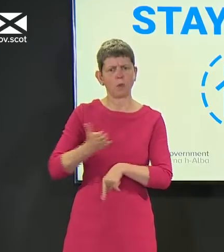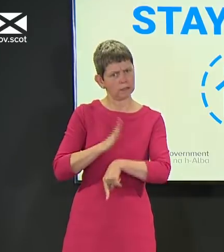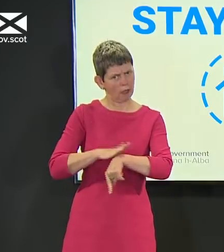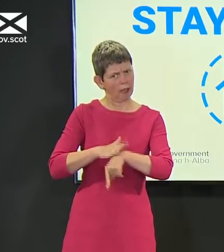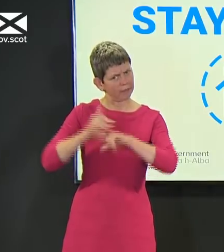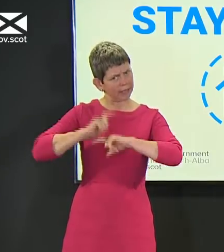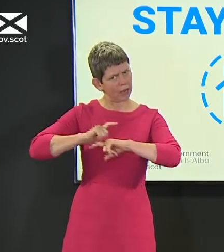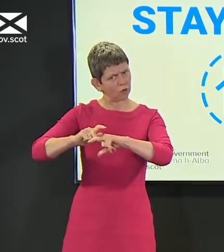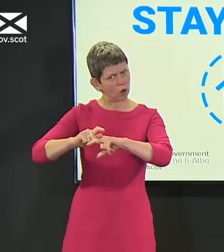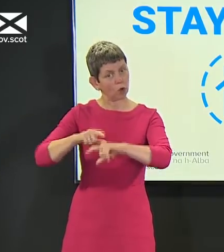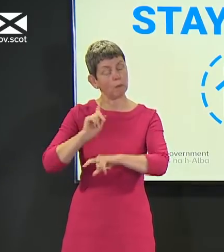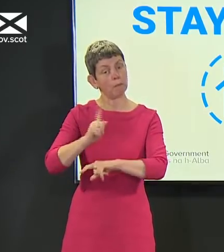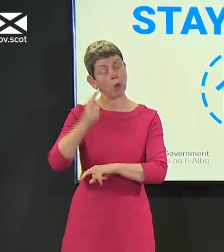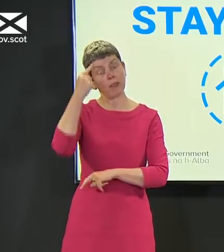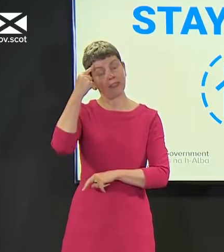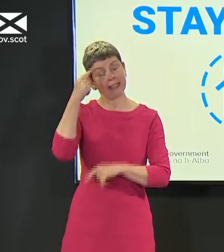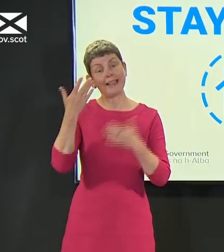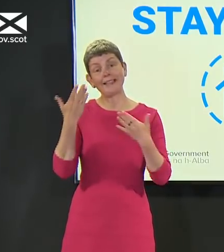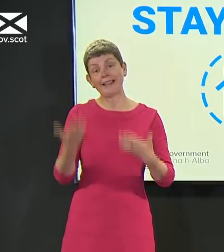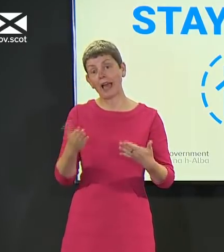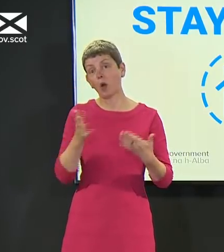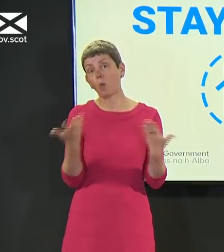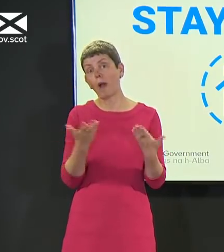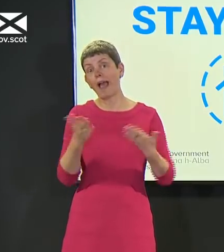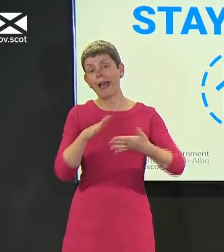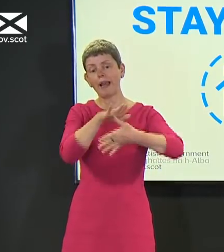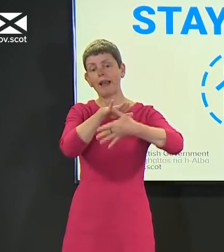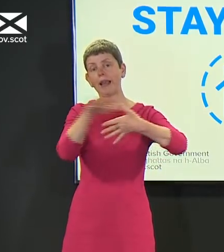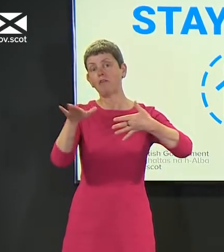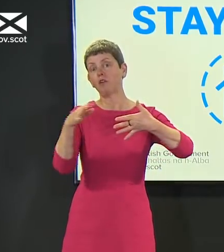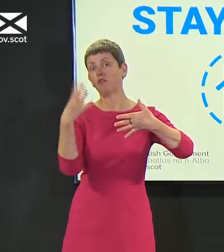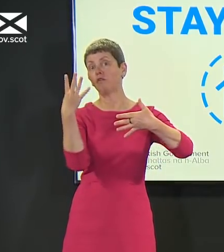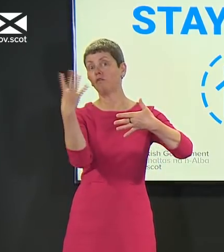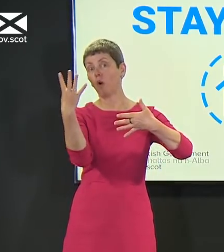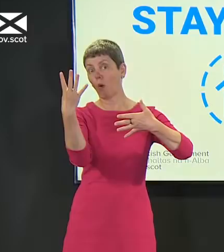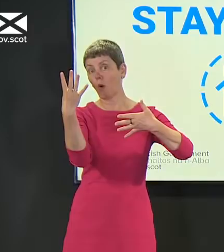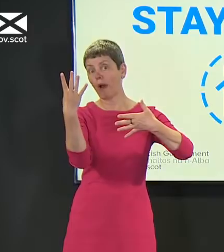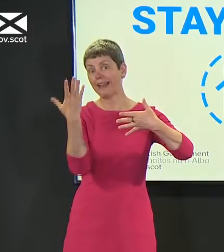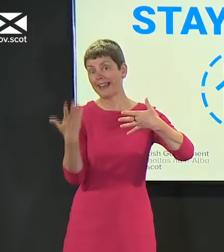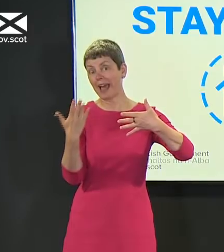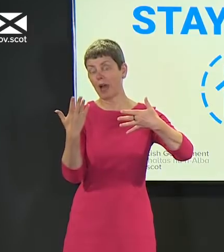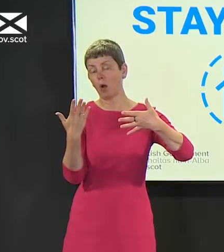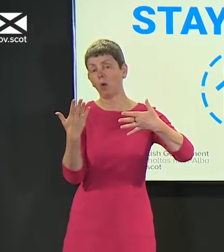the country currently in level four we'll move to level three on the 26th of April that's now